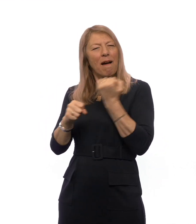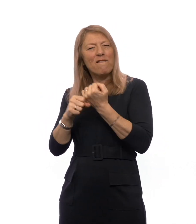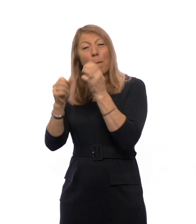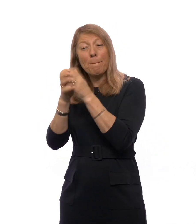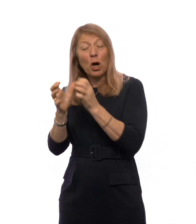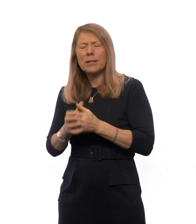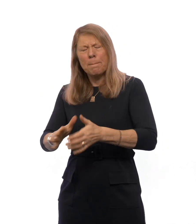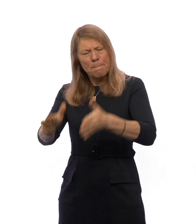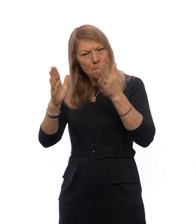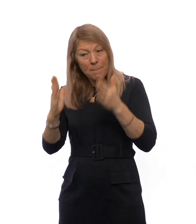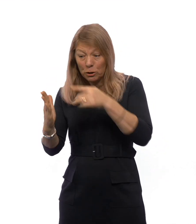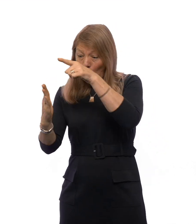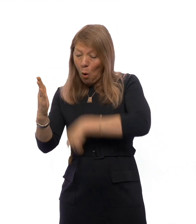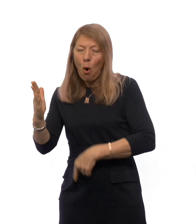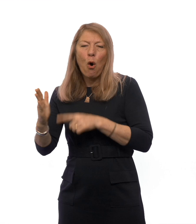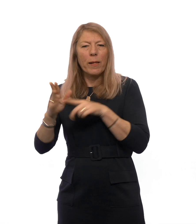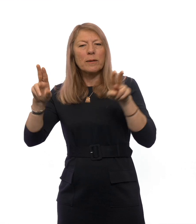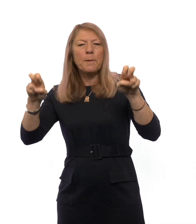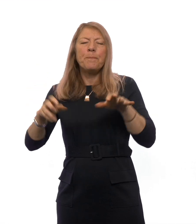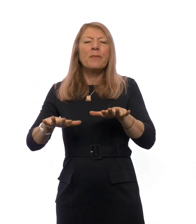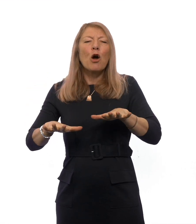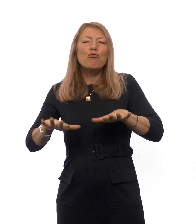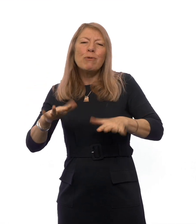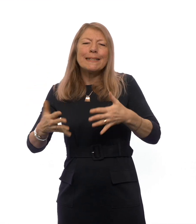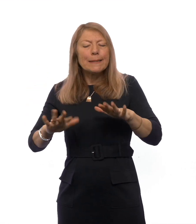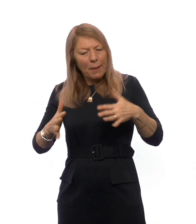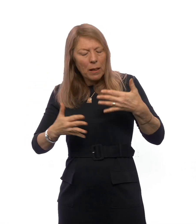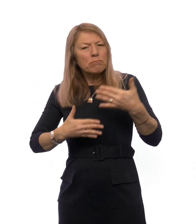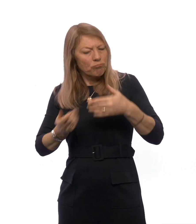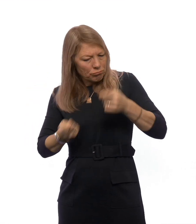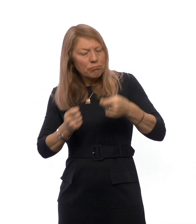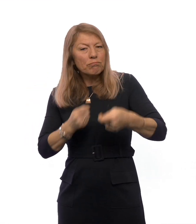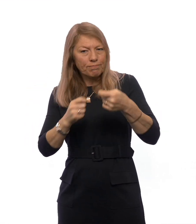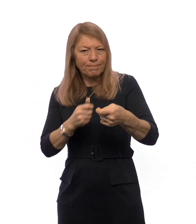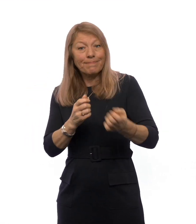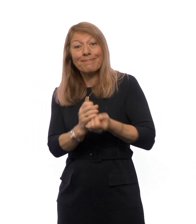accessible to deaf individuals as to non-deaf individuals.